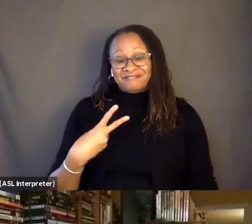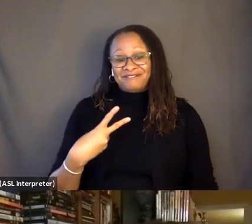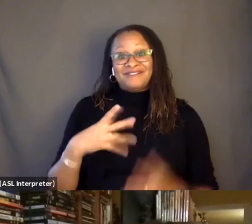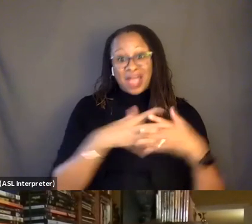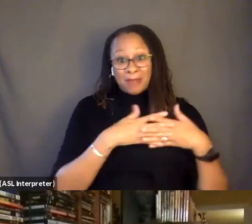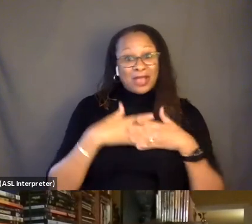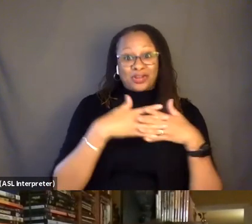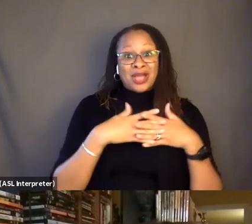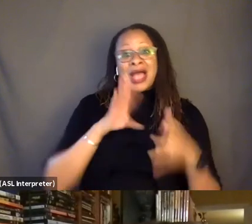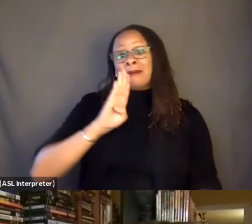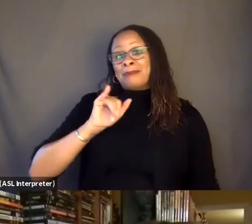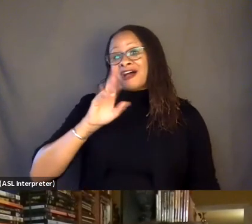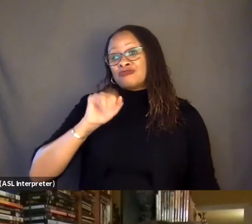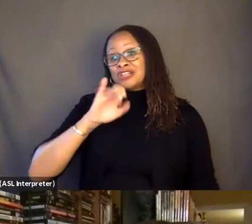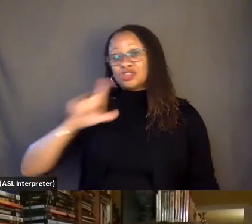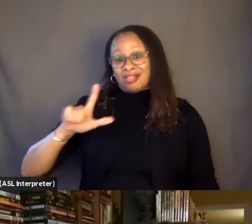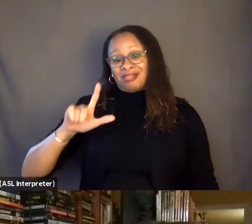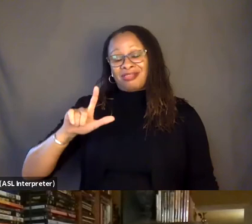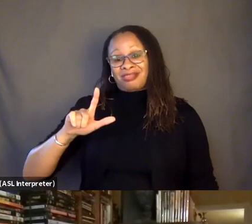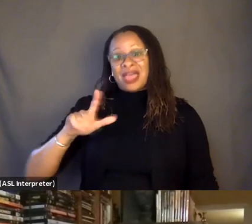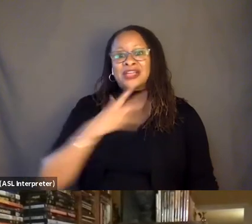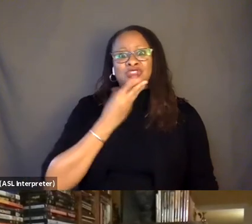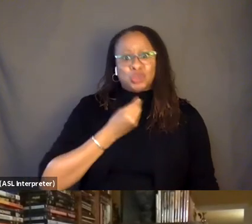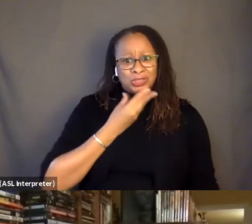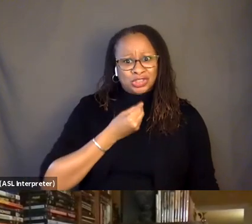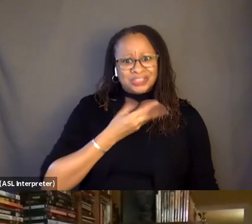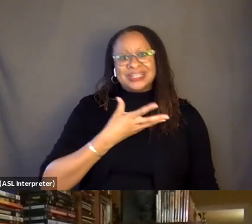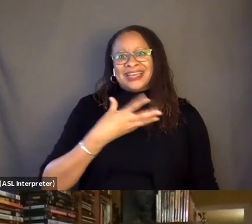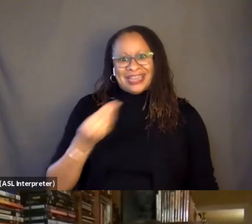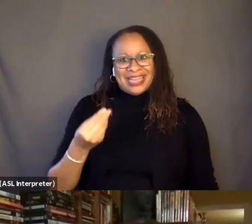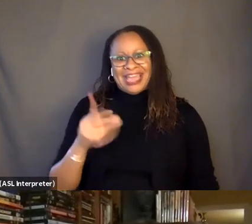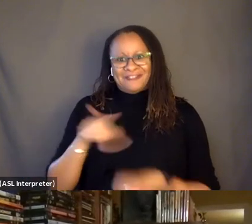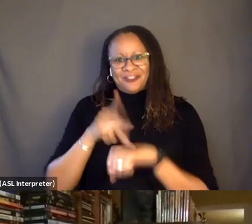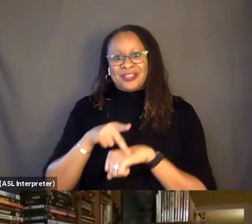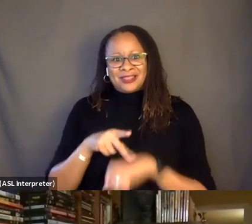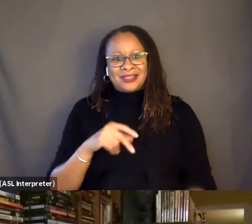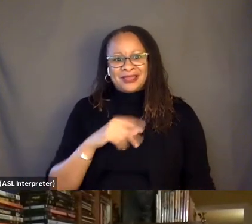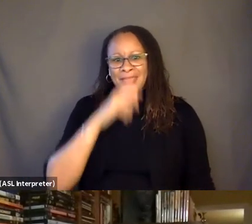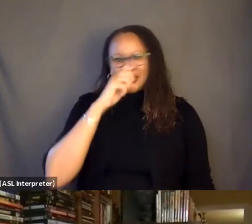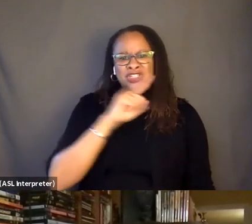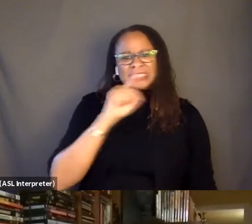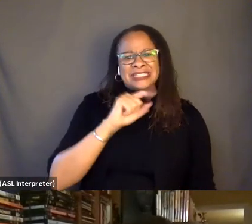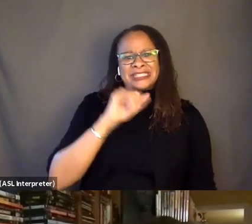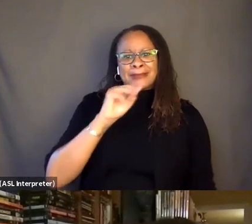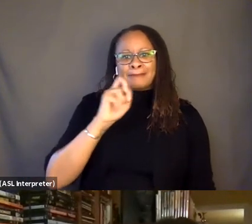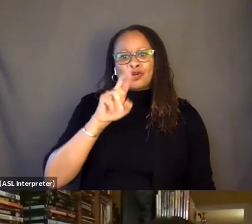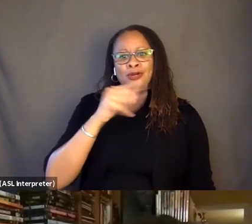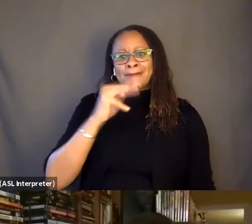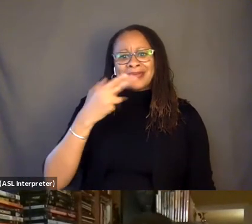She's biracial, she's Filipino American, she's Jewish American. She's actually Zimmerman-Duterte. So it becomes even more complicated.